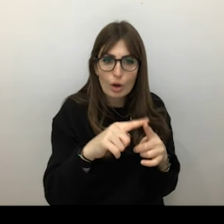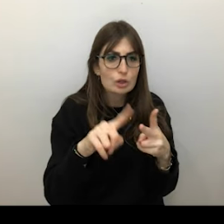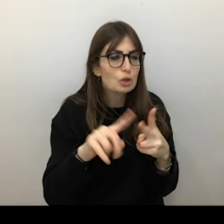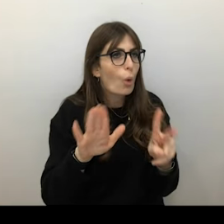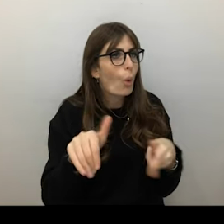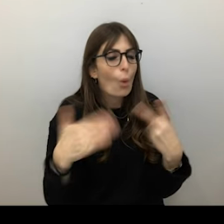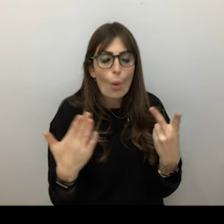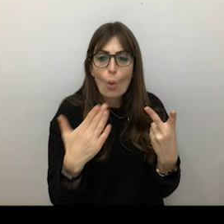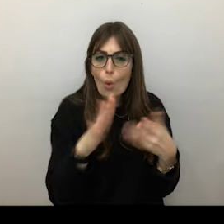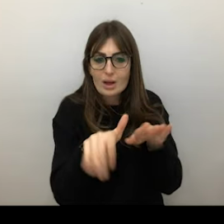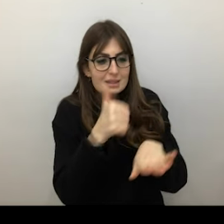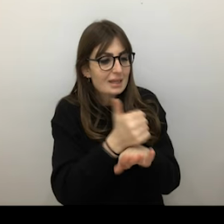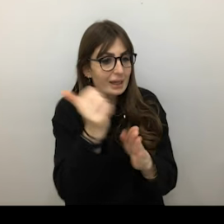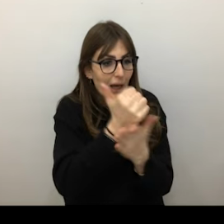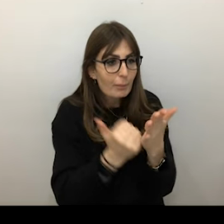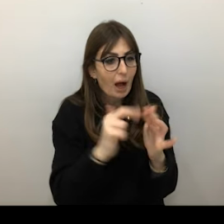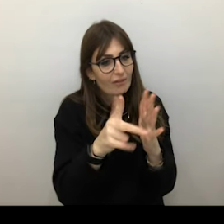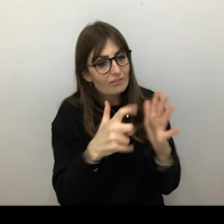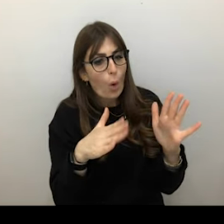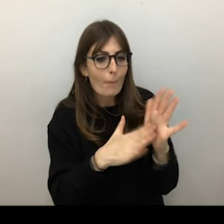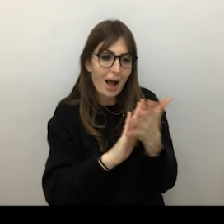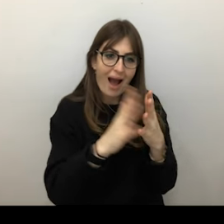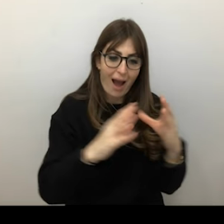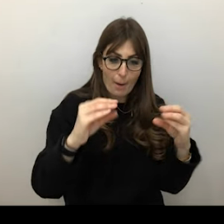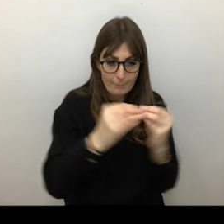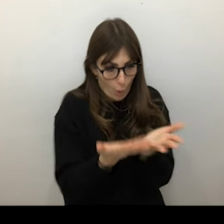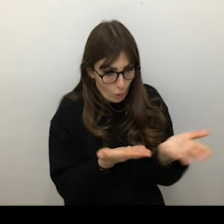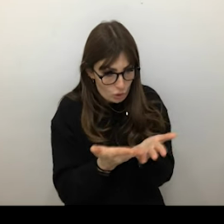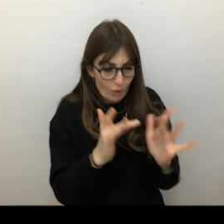projects, setting up art form hubs or service networks.